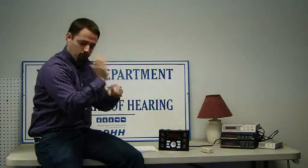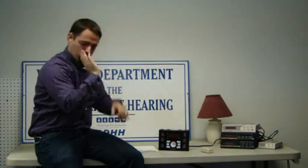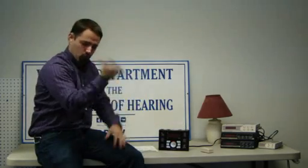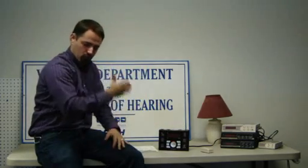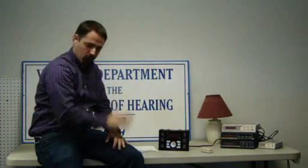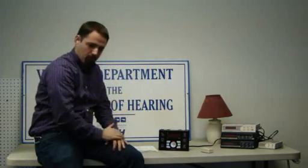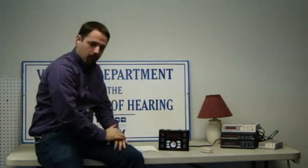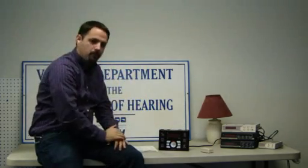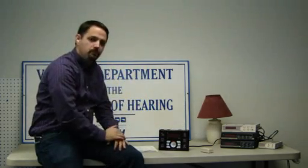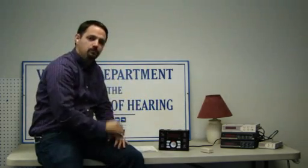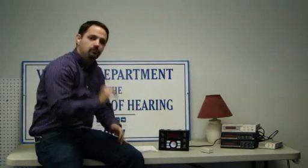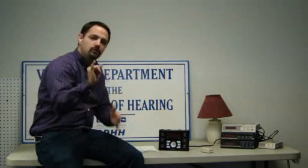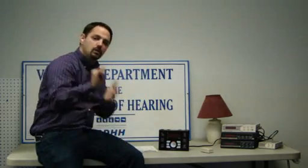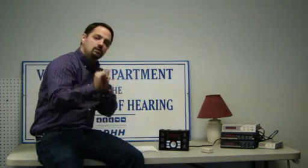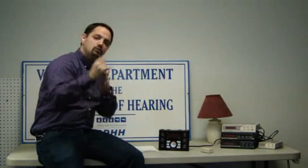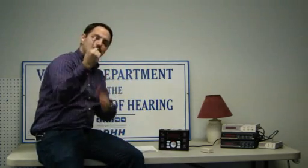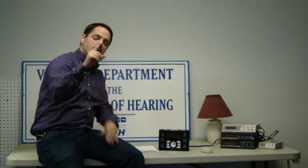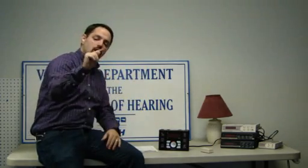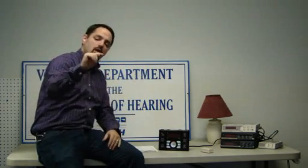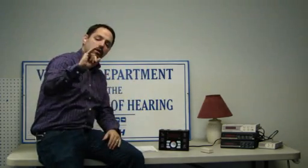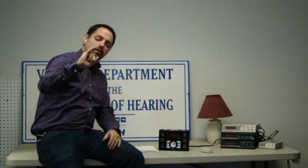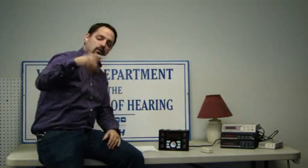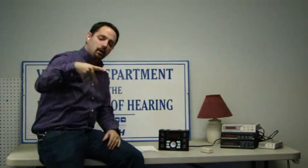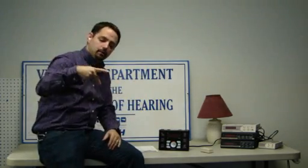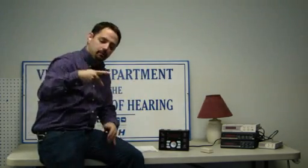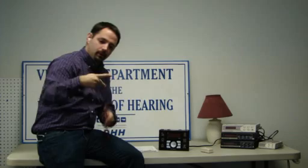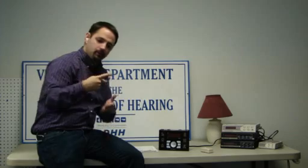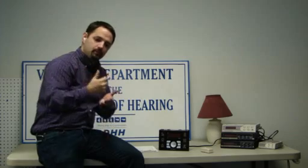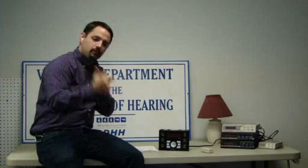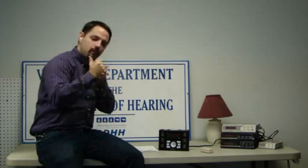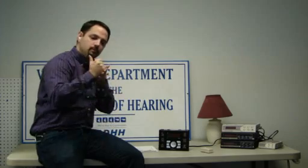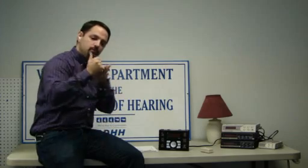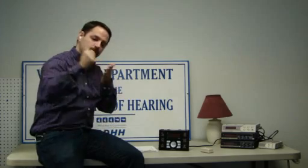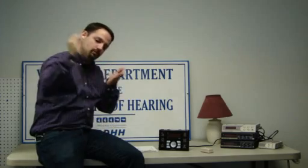and it will work. That's one TIP